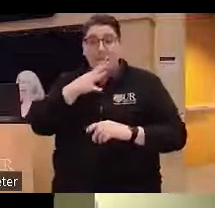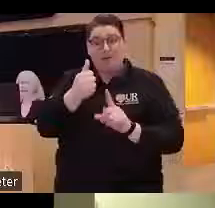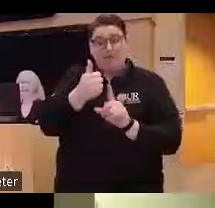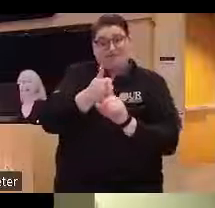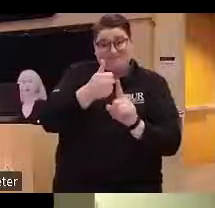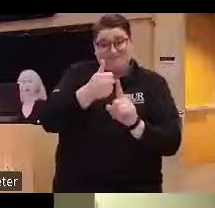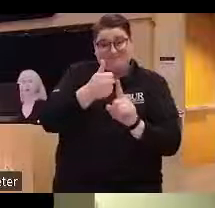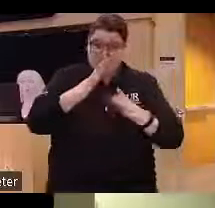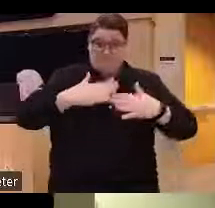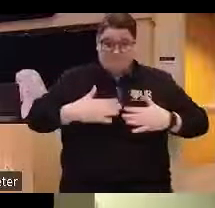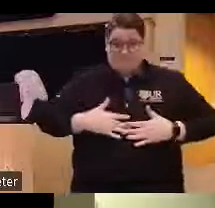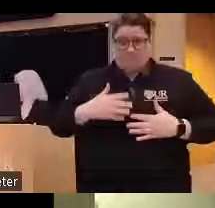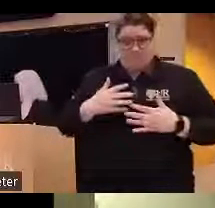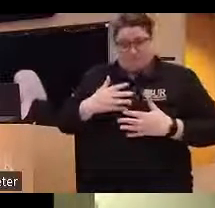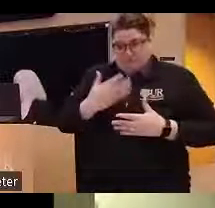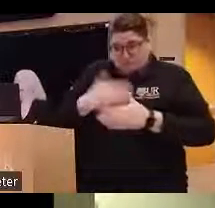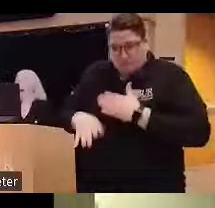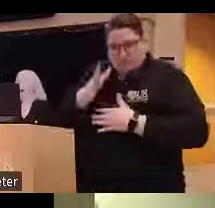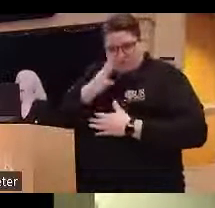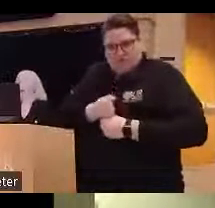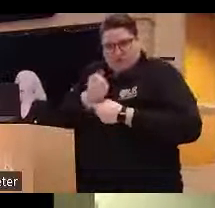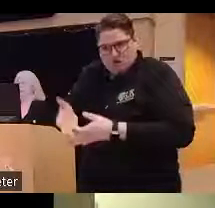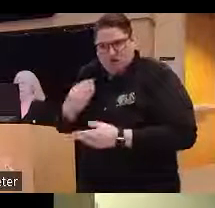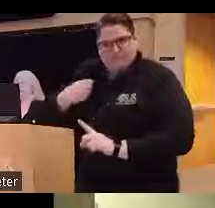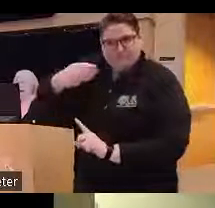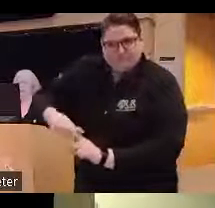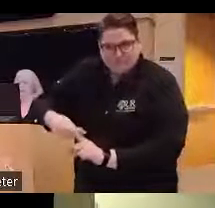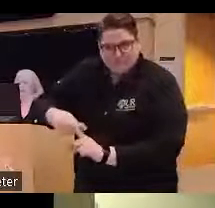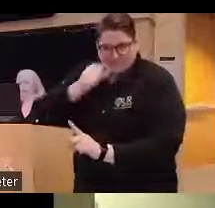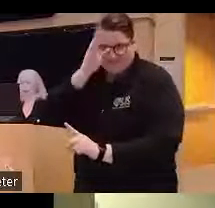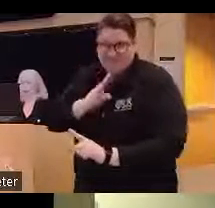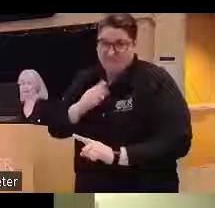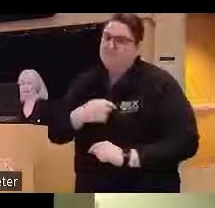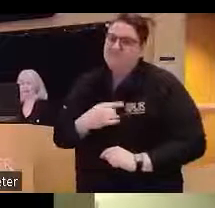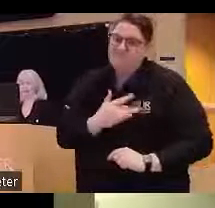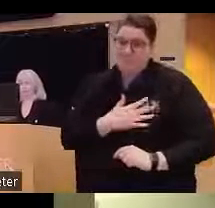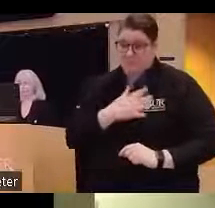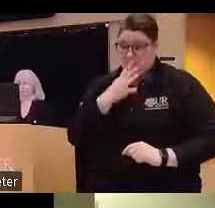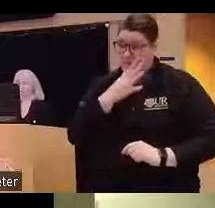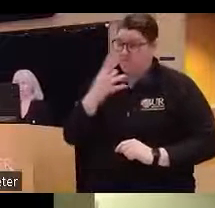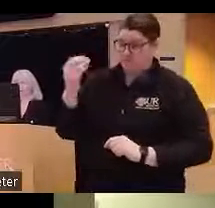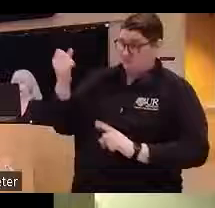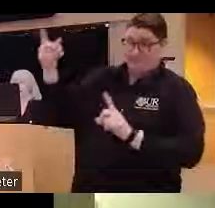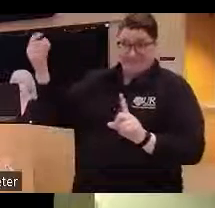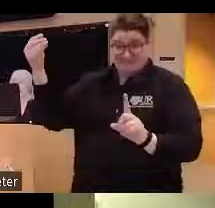she had caused this terrible disease um I don't think she ever recovered from that pronouncement